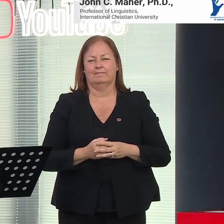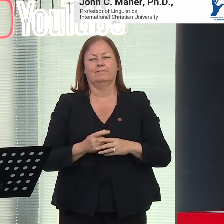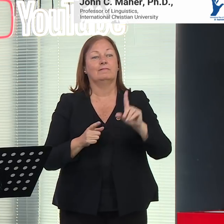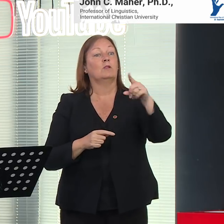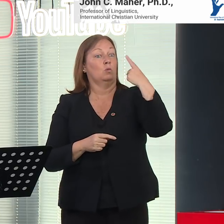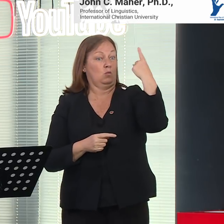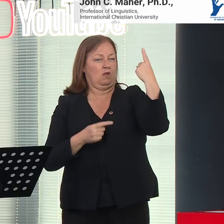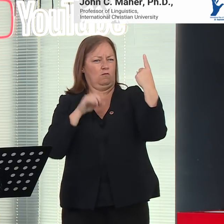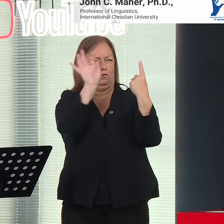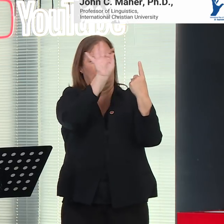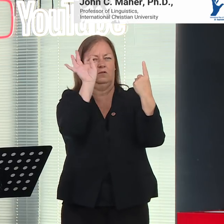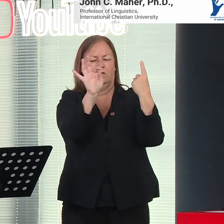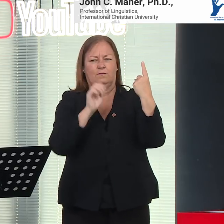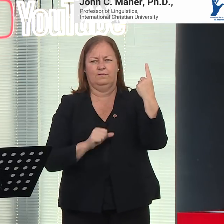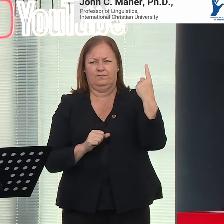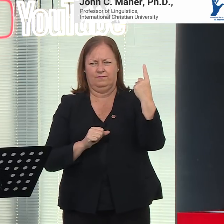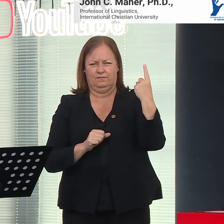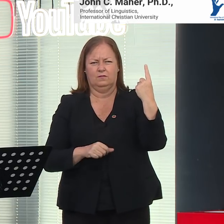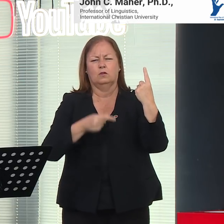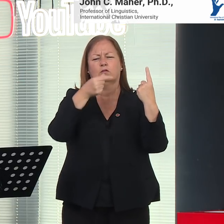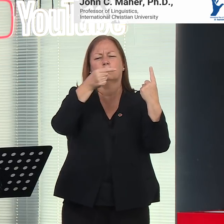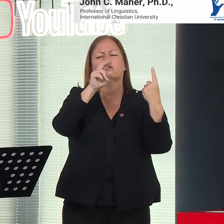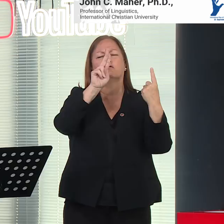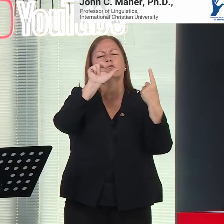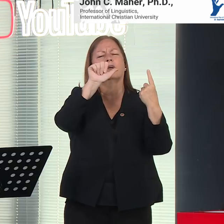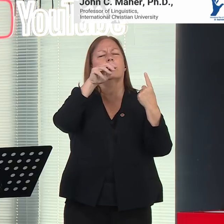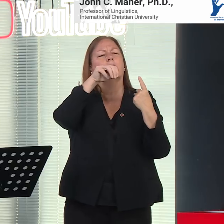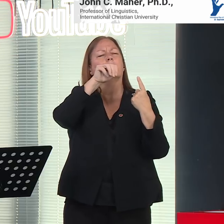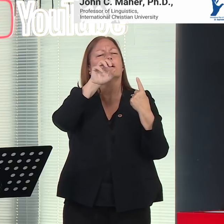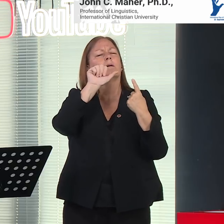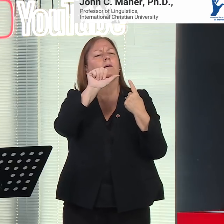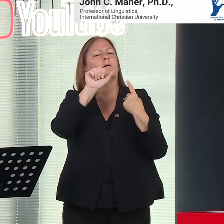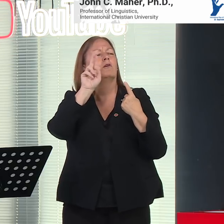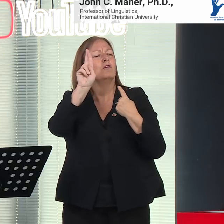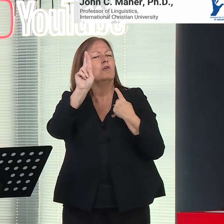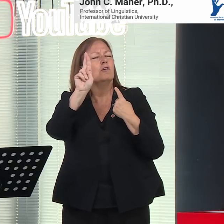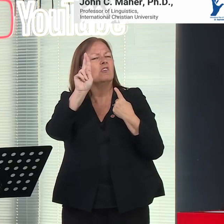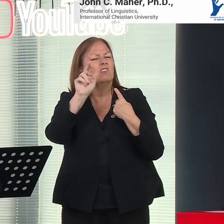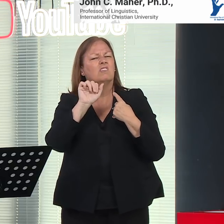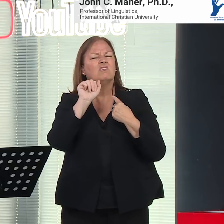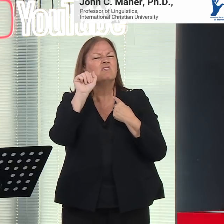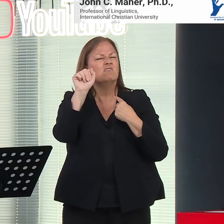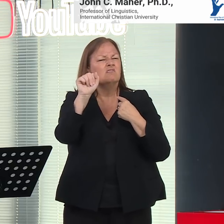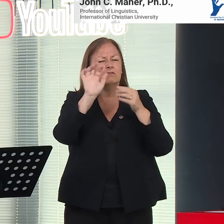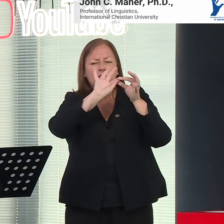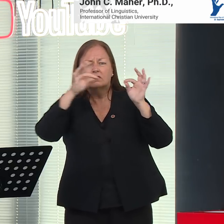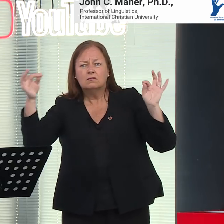You can take a memo. Are you ready for the quiz? Okay.